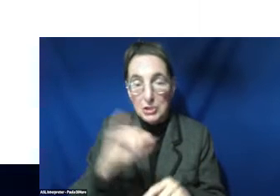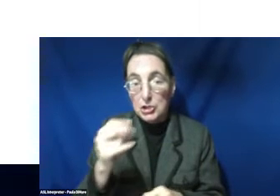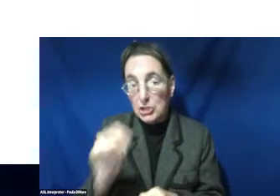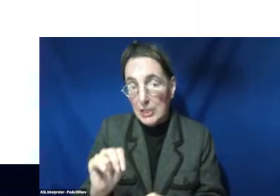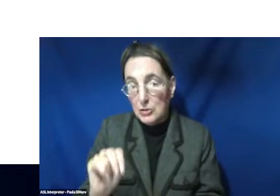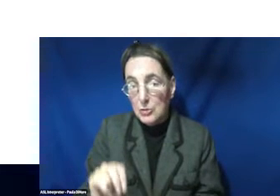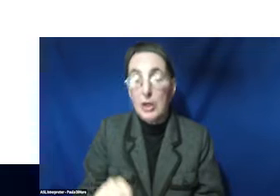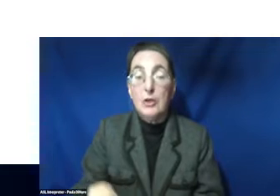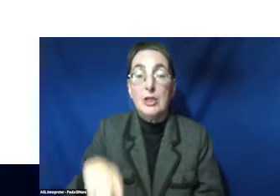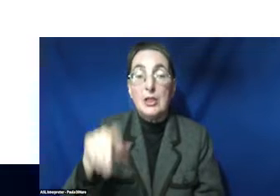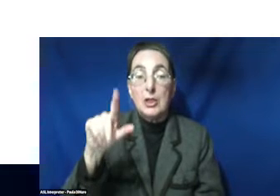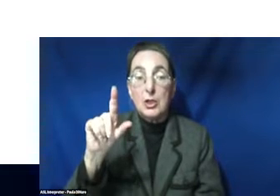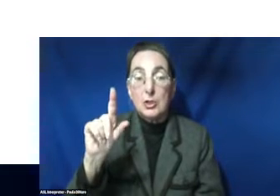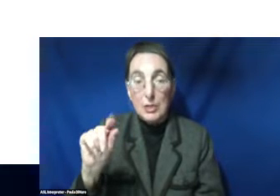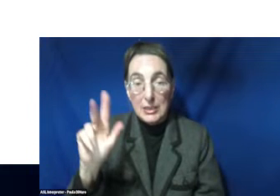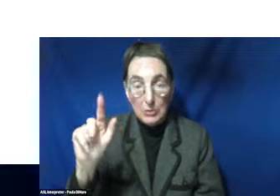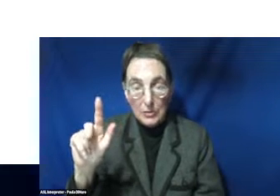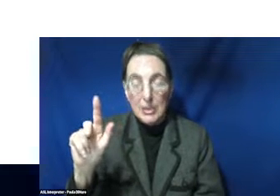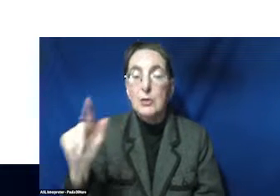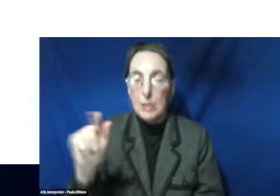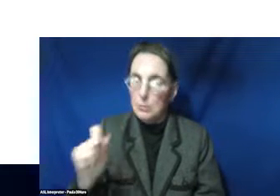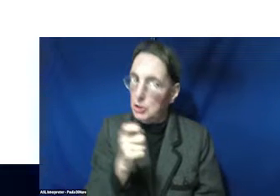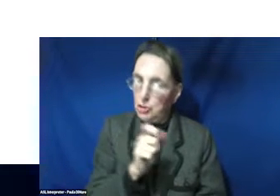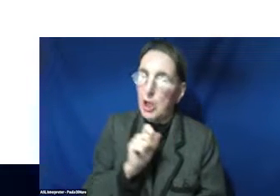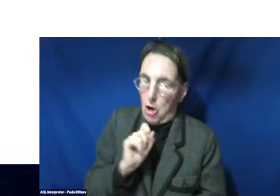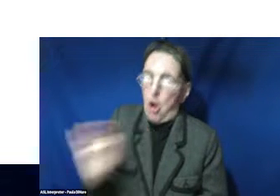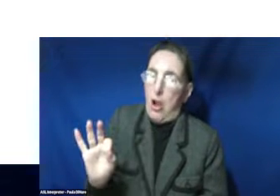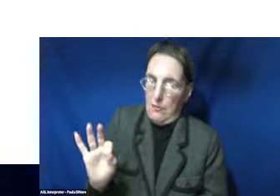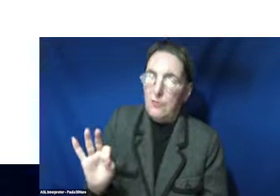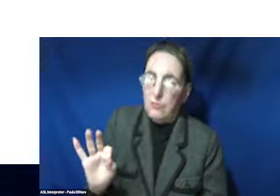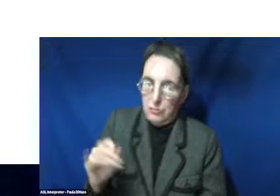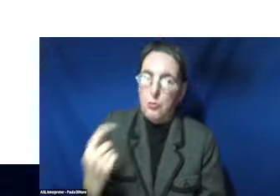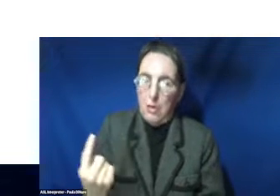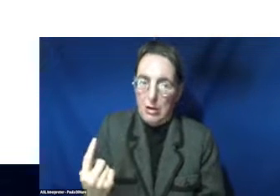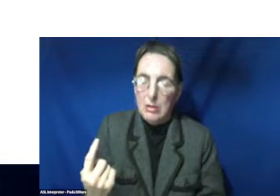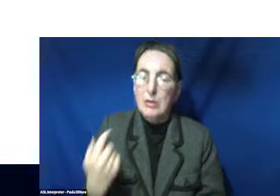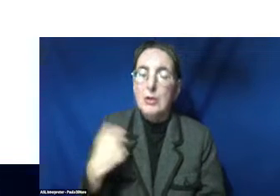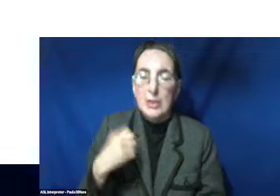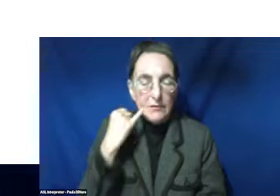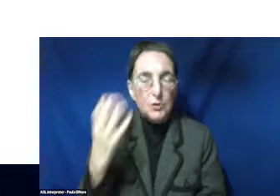So in order to create a supplement, we will be adding it to the awards and reporting module.